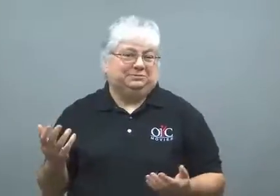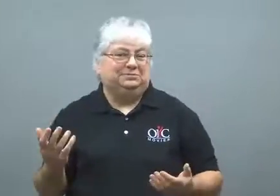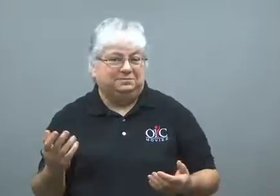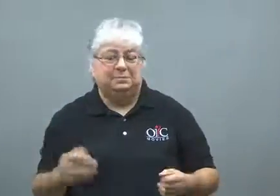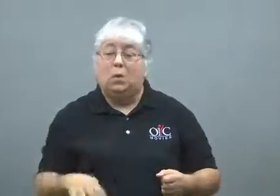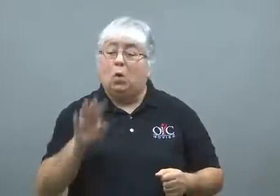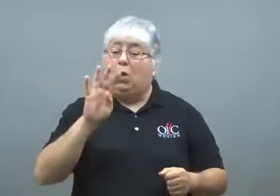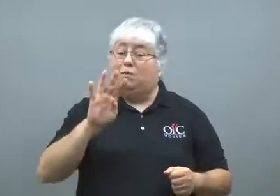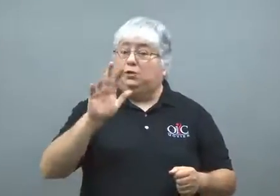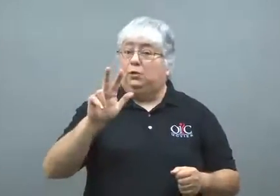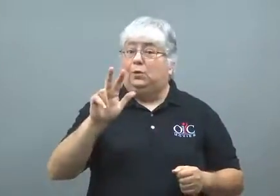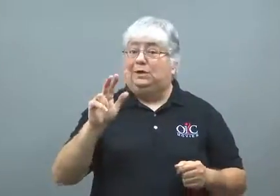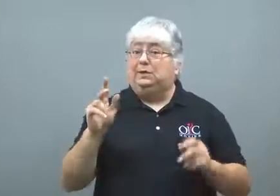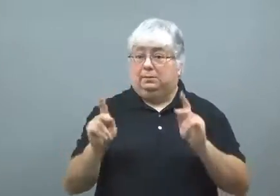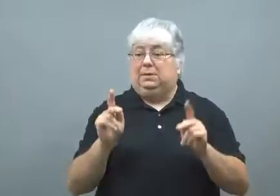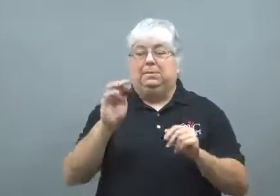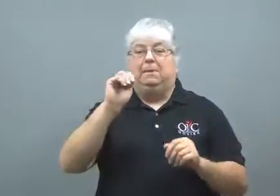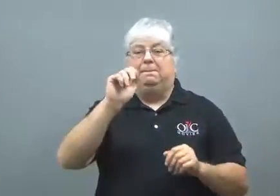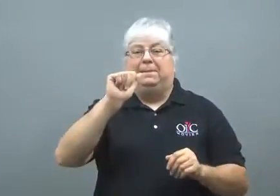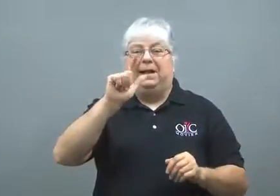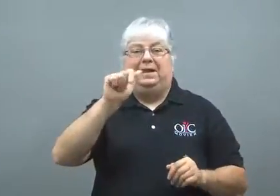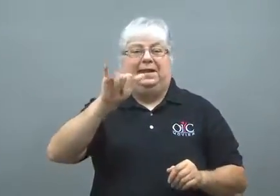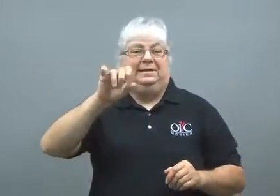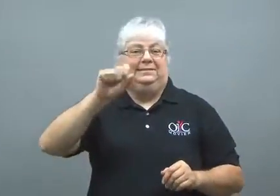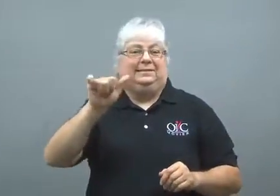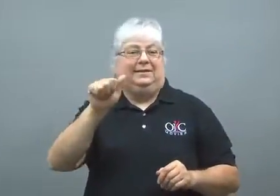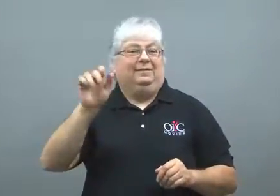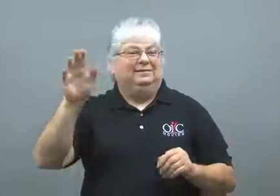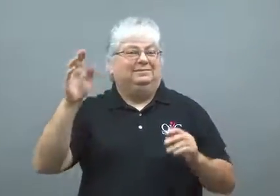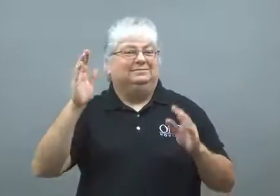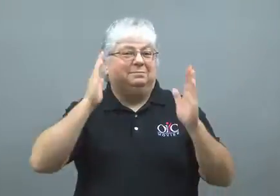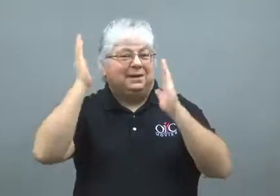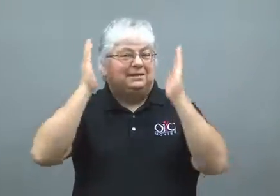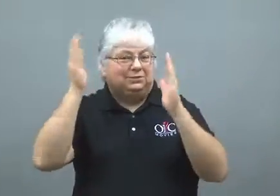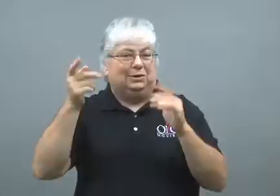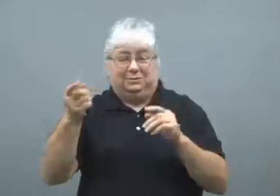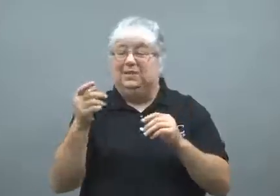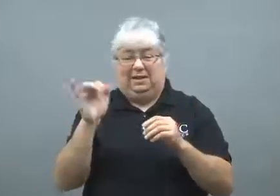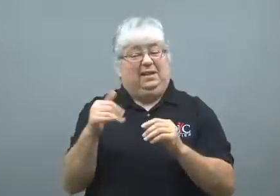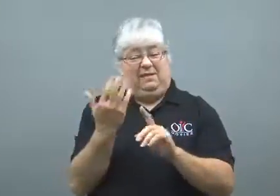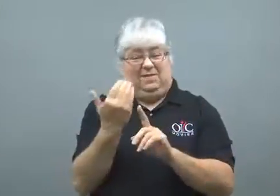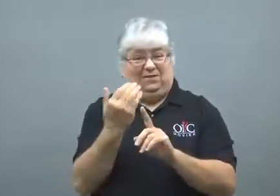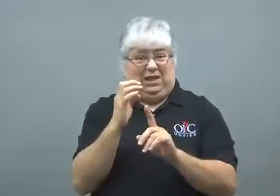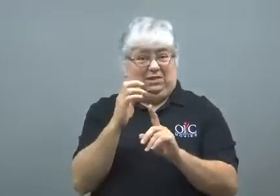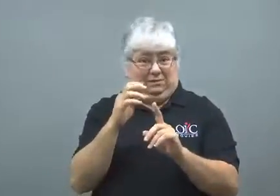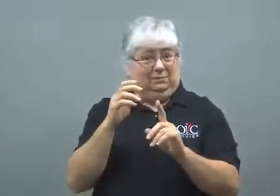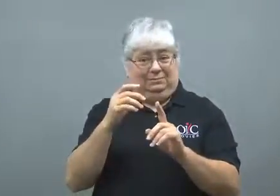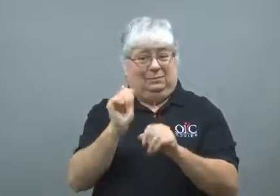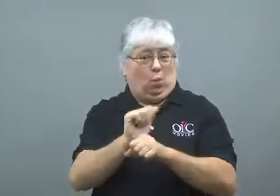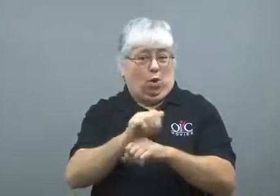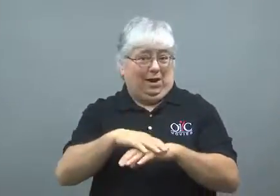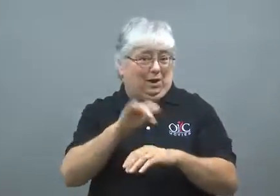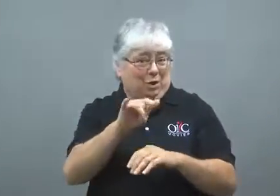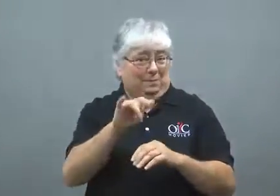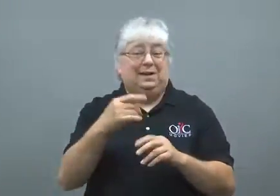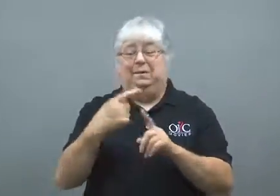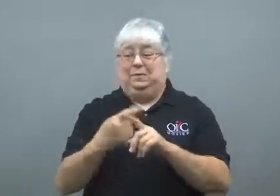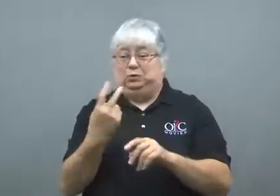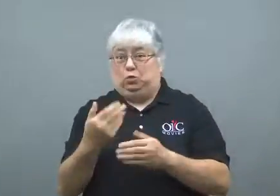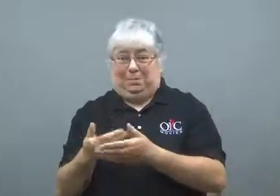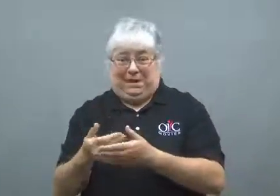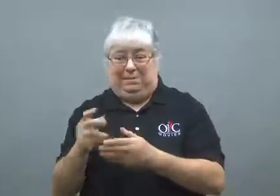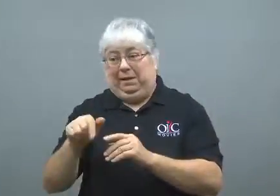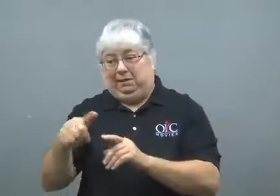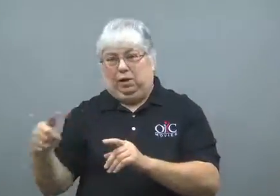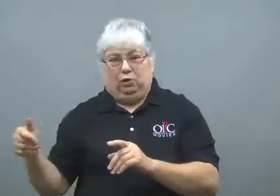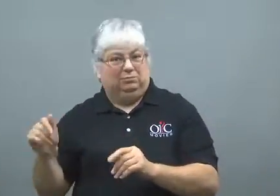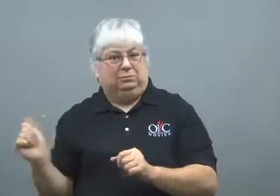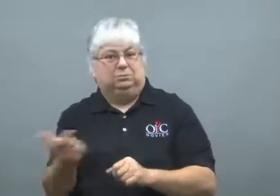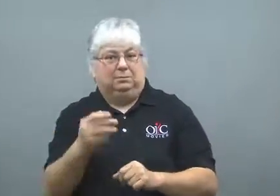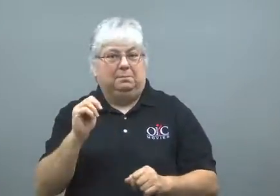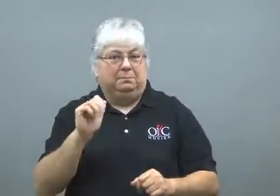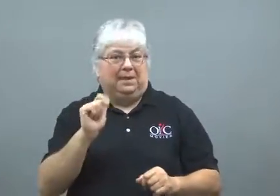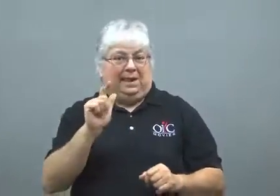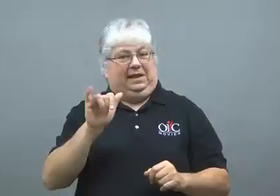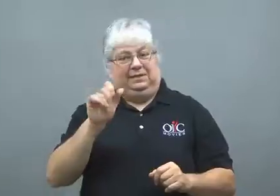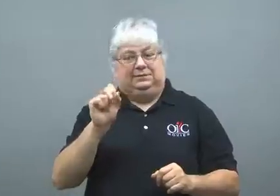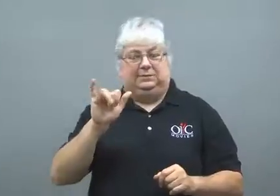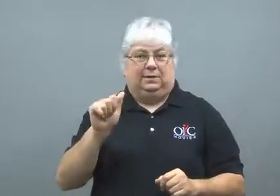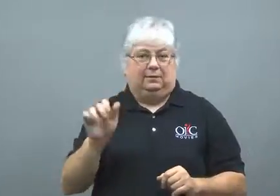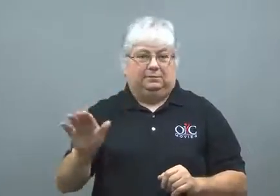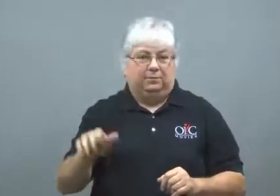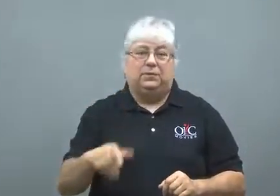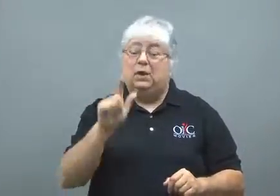43 were Malaysian. This included the 15 crew members and two babies.